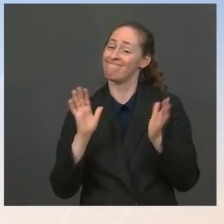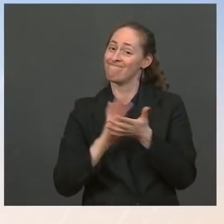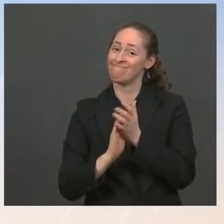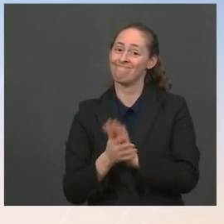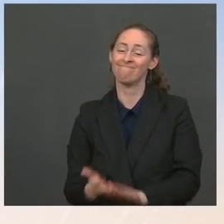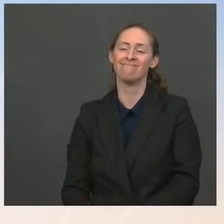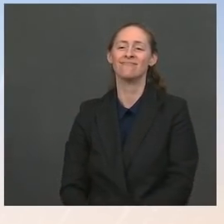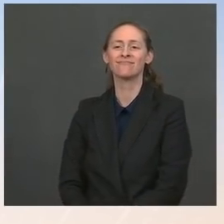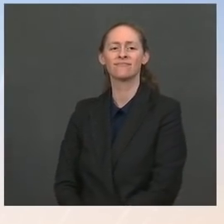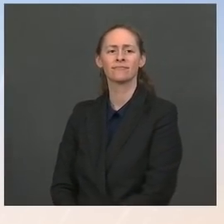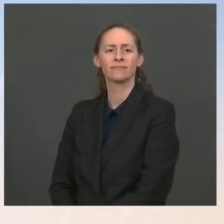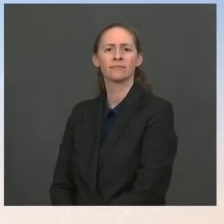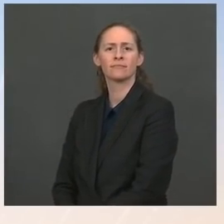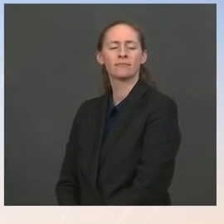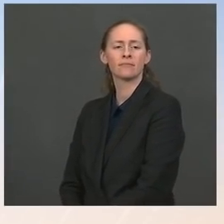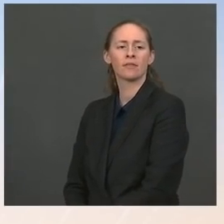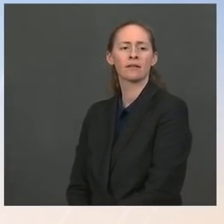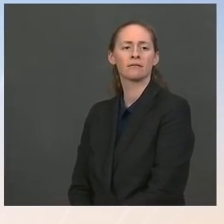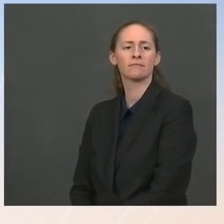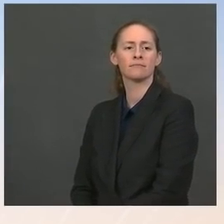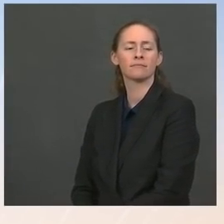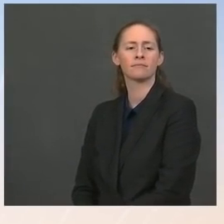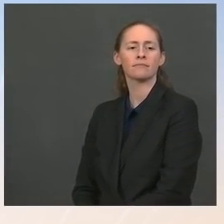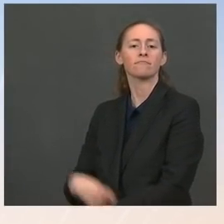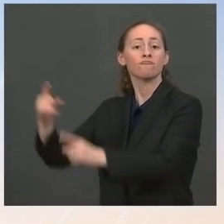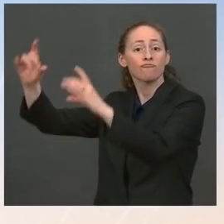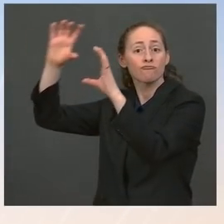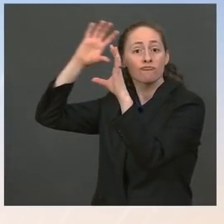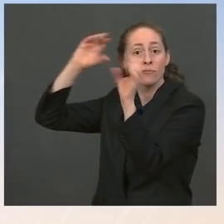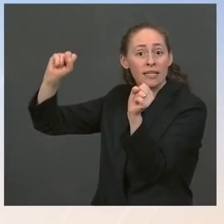The President's and the Vice President's poll numbers have been falling.